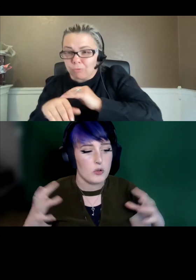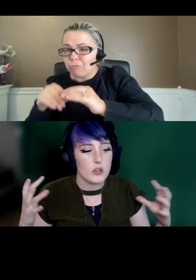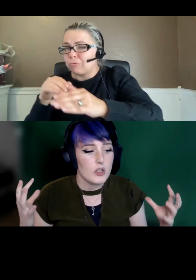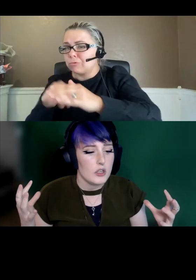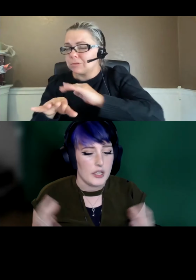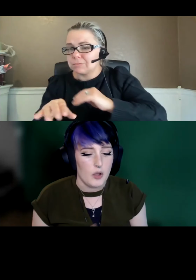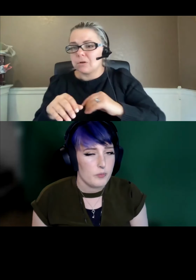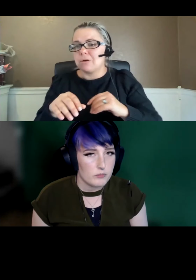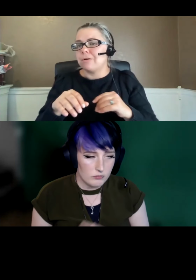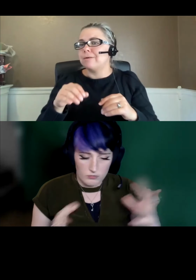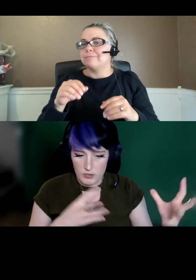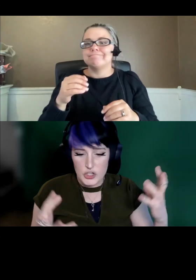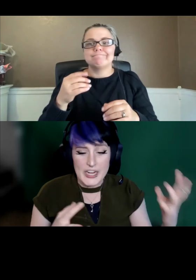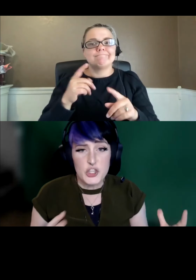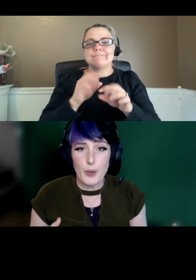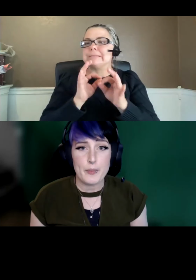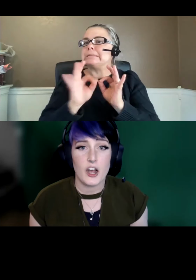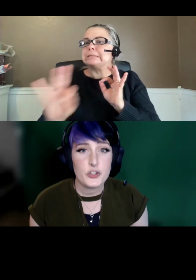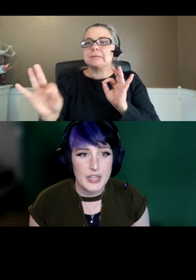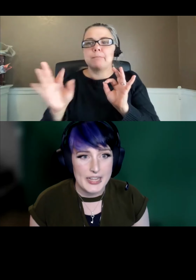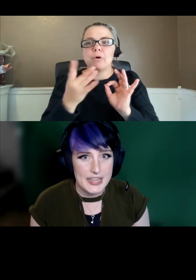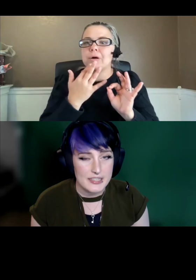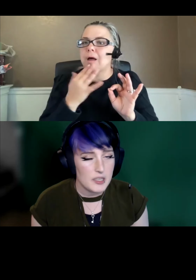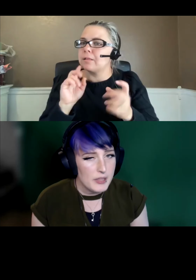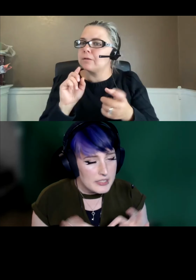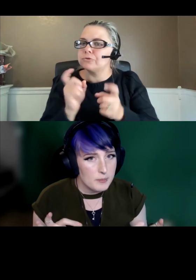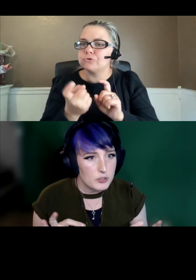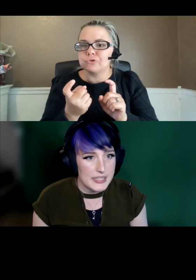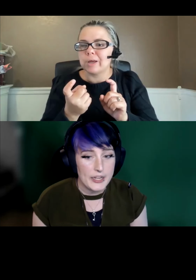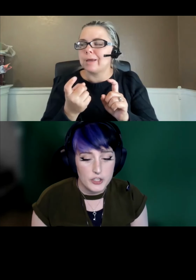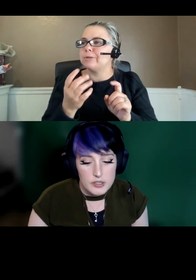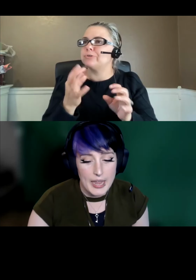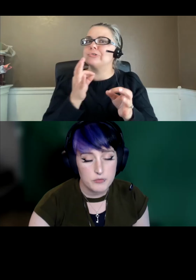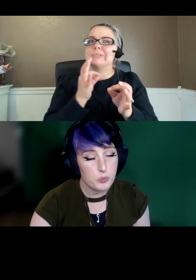simple, you know, change in the way we underline things, something as simple as that could have